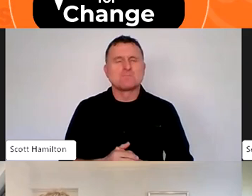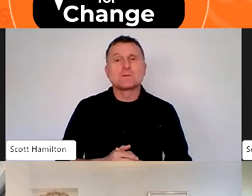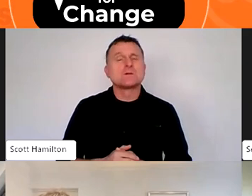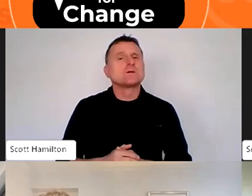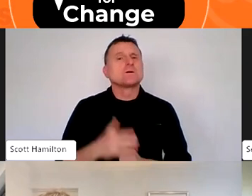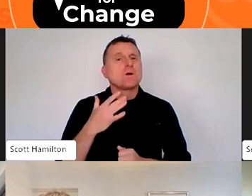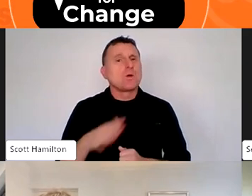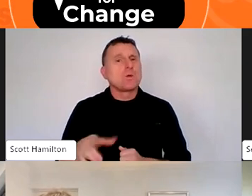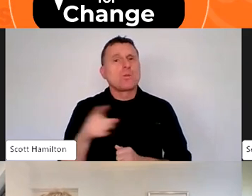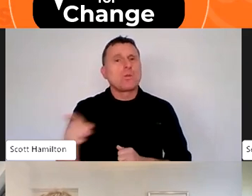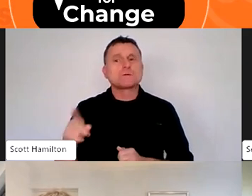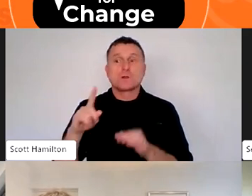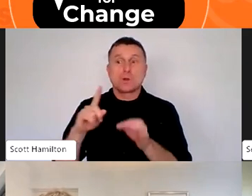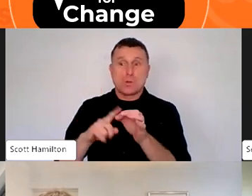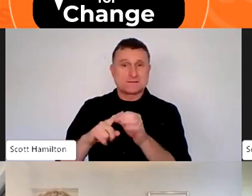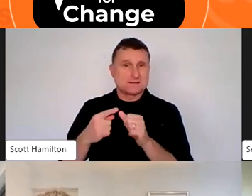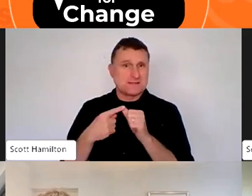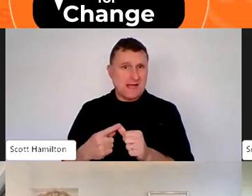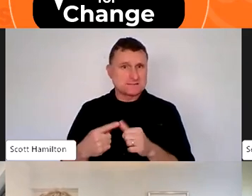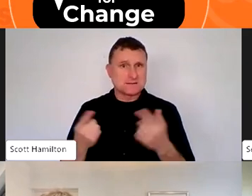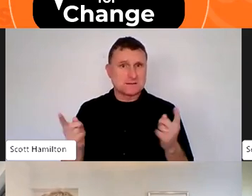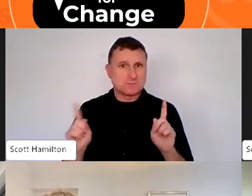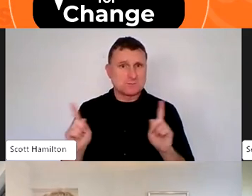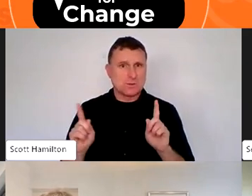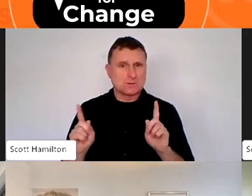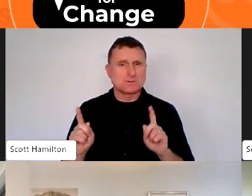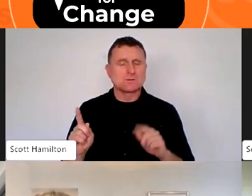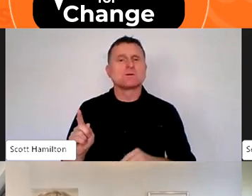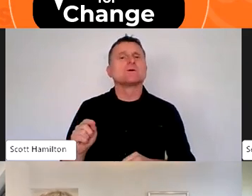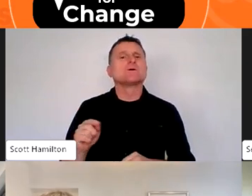really by drawing on the words that came out in some of your materials